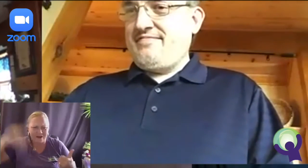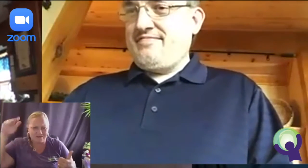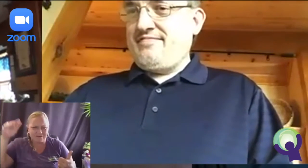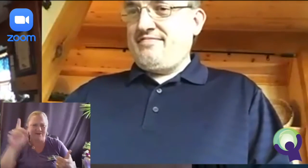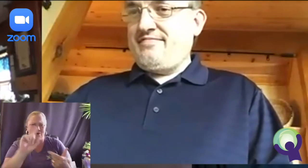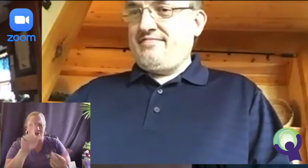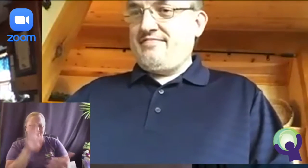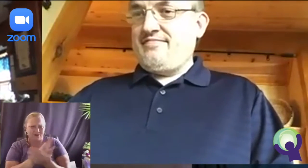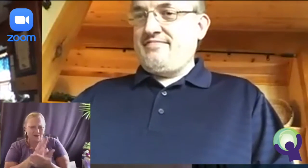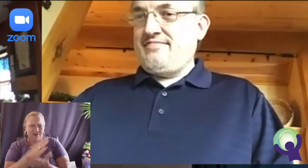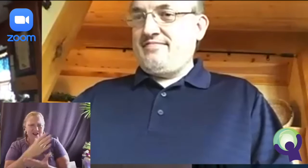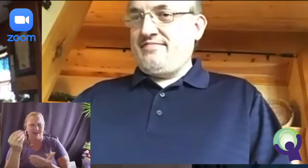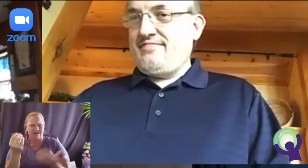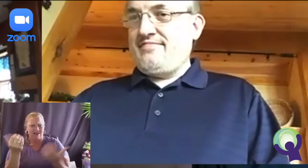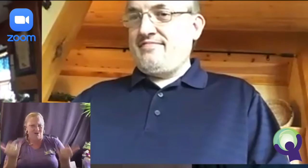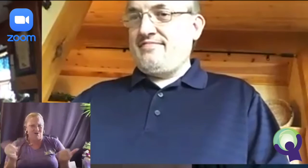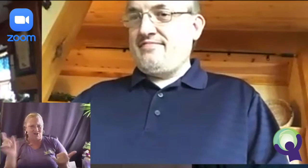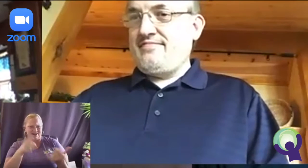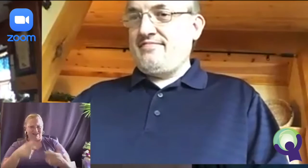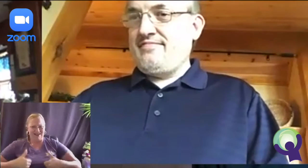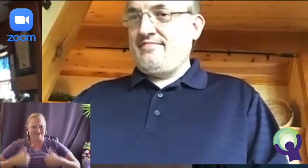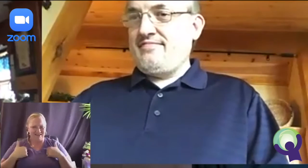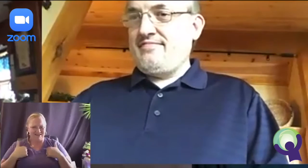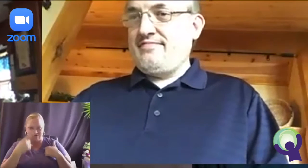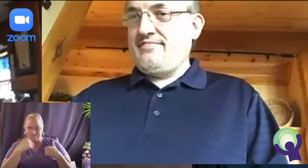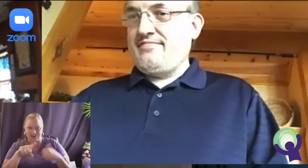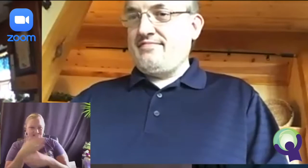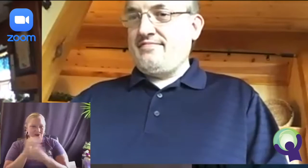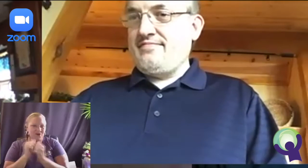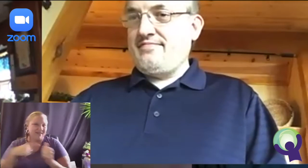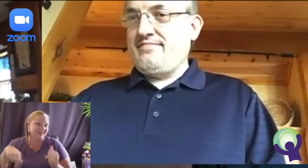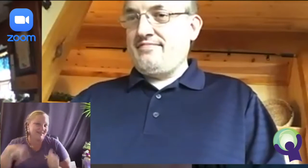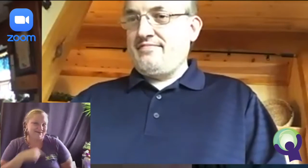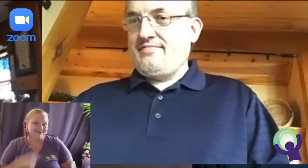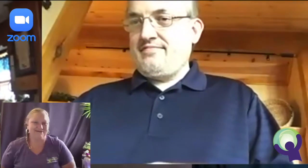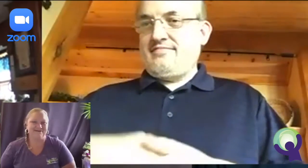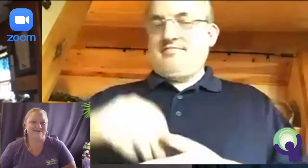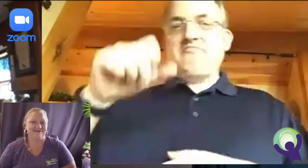today Chris, is where did you grow up? Where did you go to school and where do you live now? If you